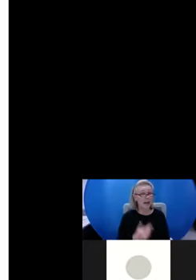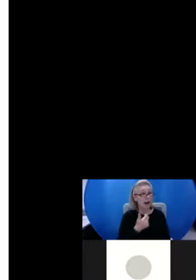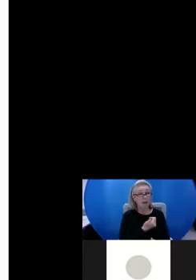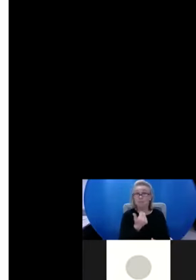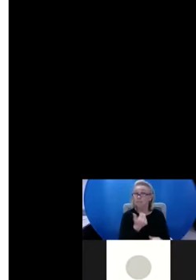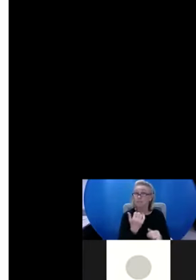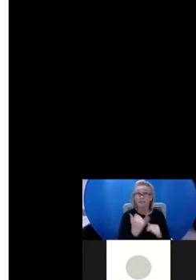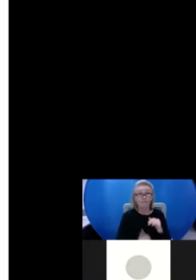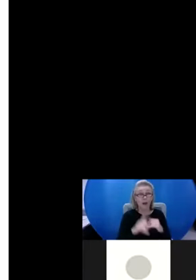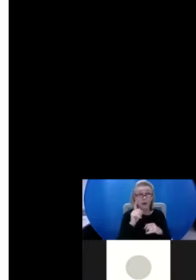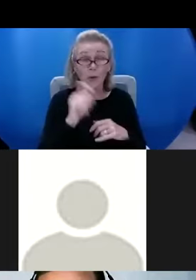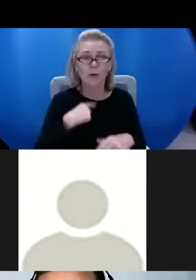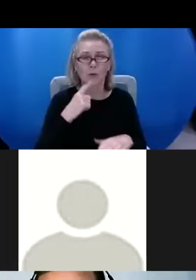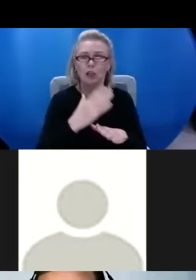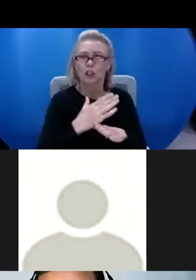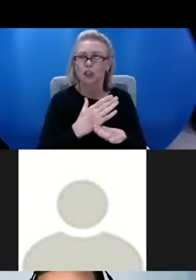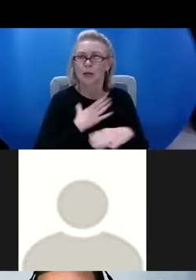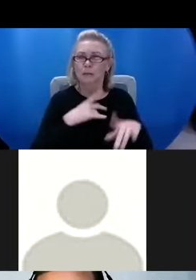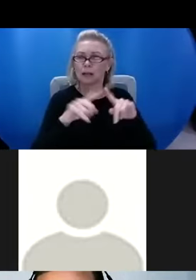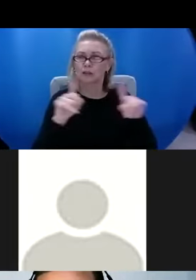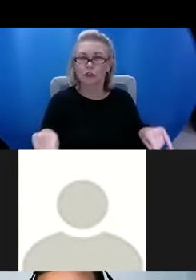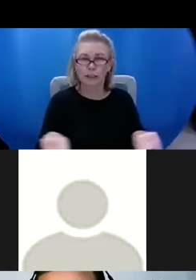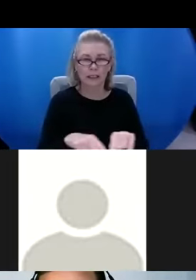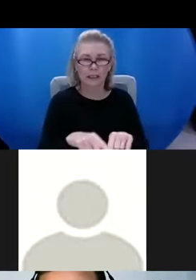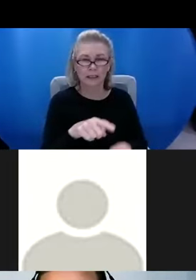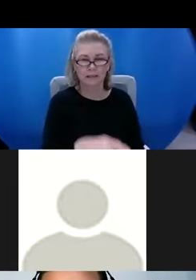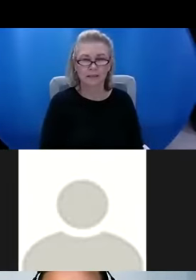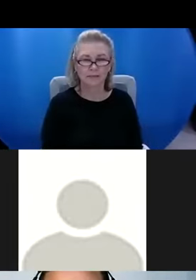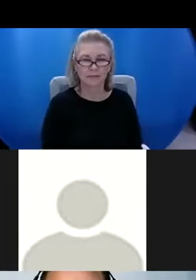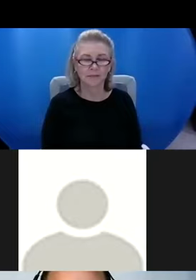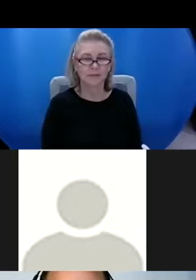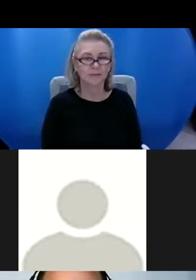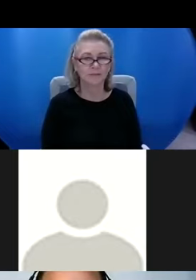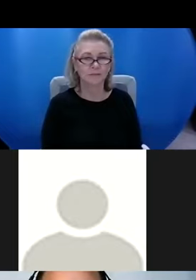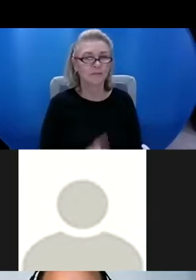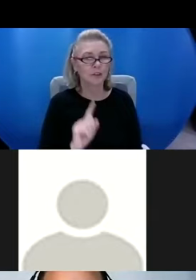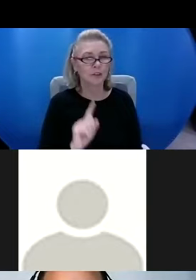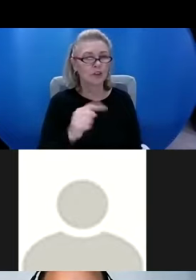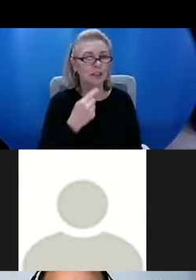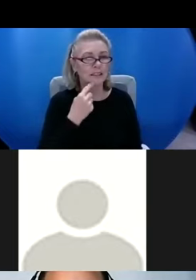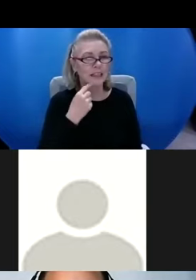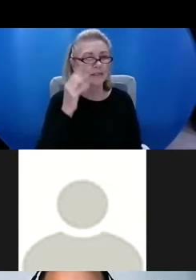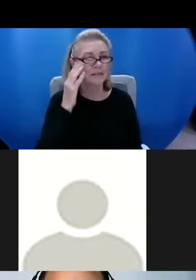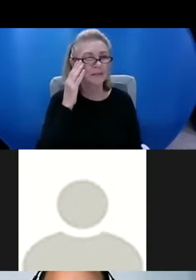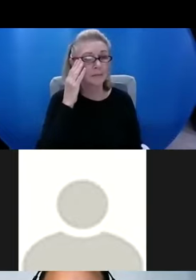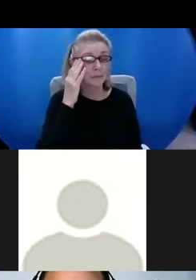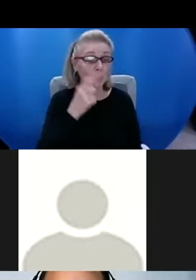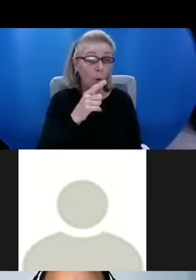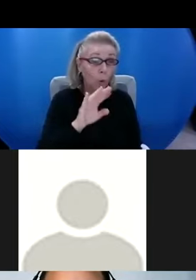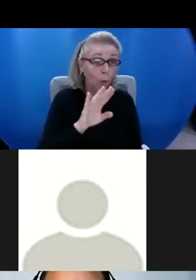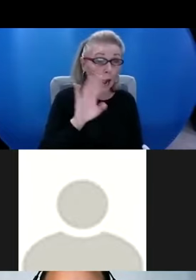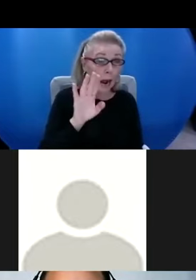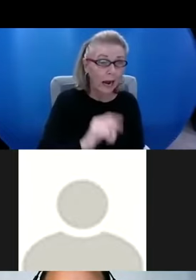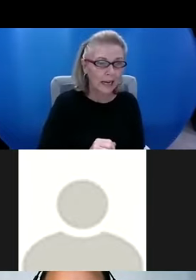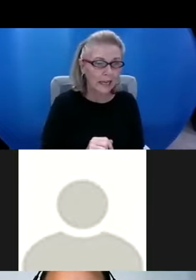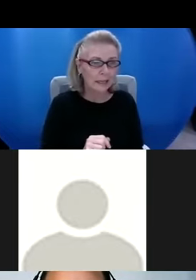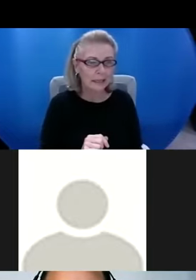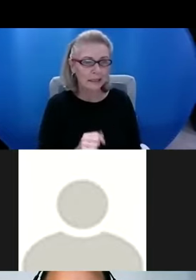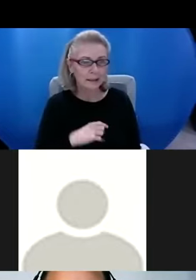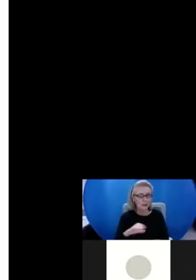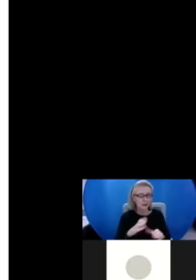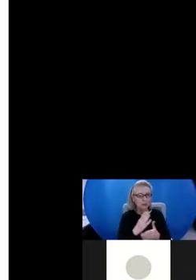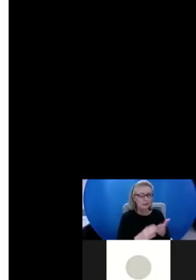share my screen and just say—it says hi. If we could do some final kind of takeaways, what